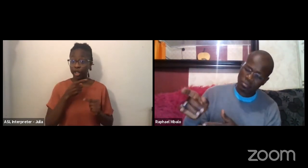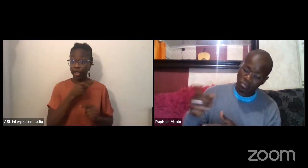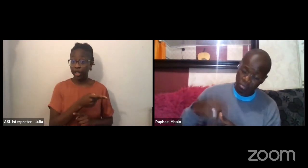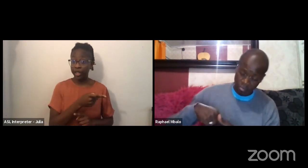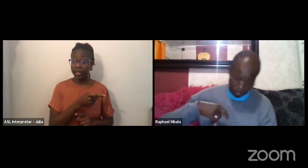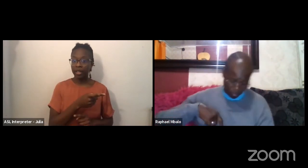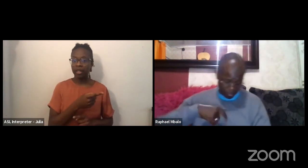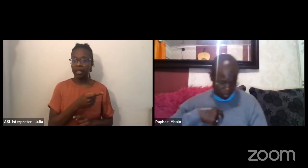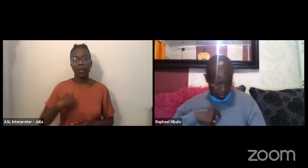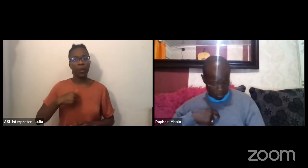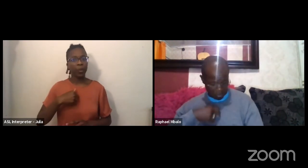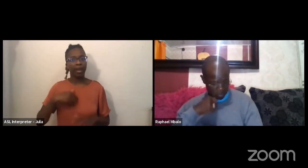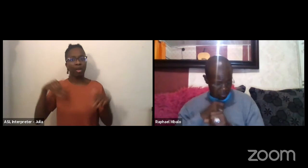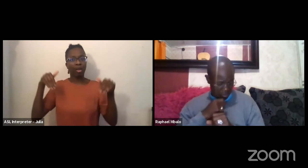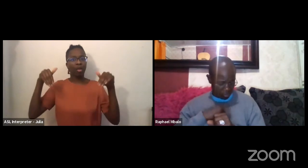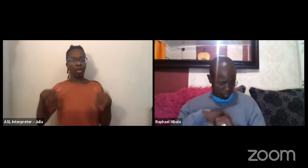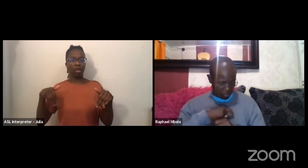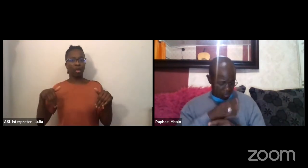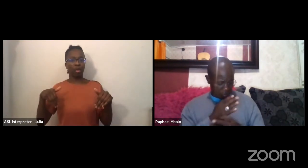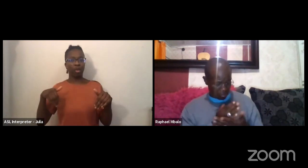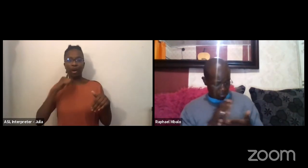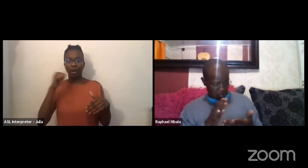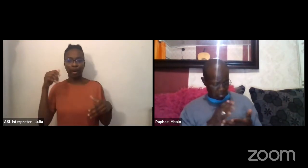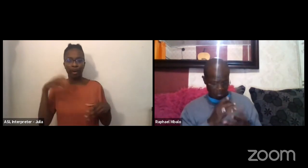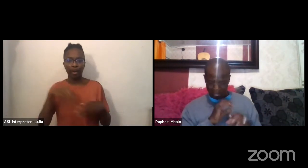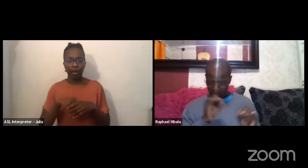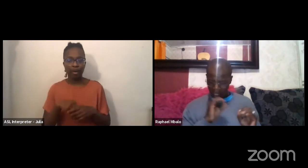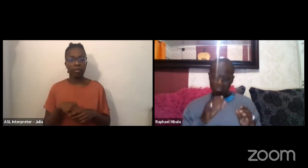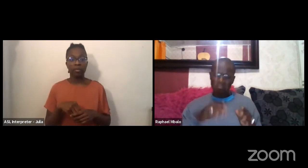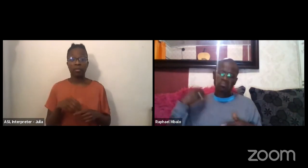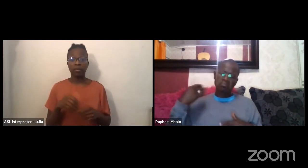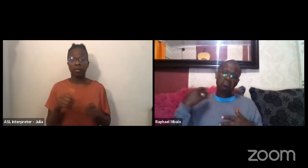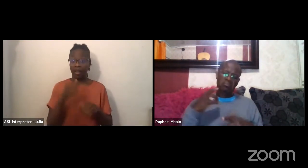Every time she got tired she called on guy for strength